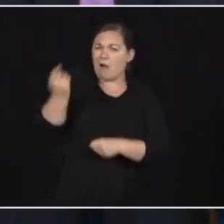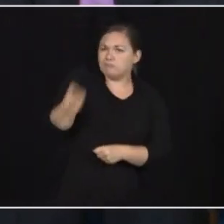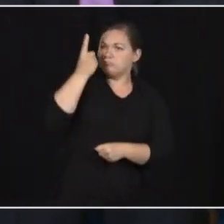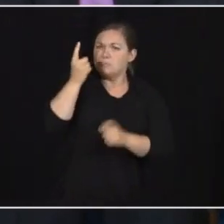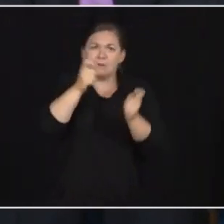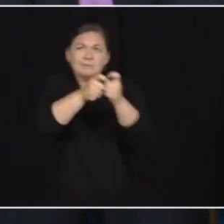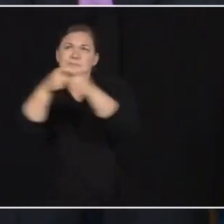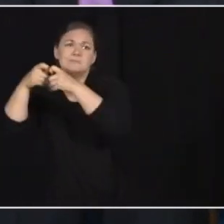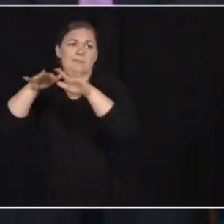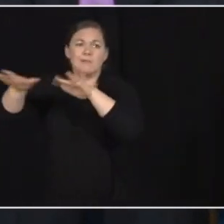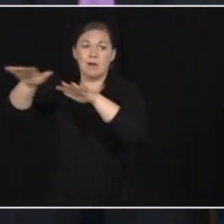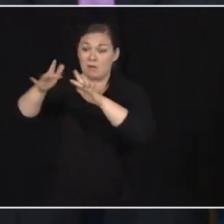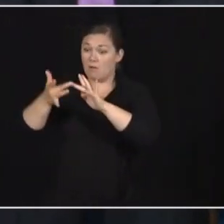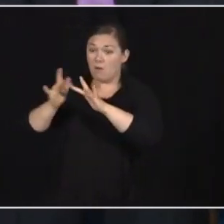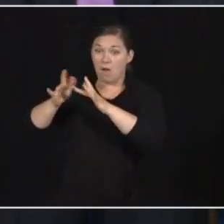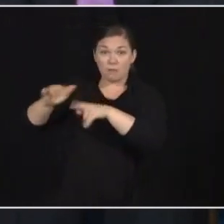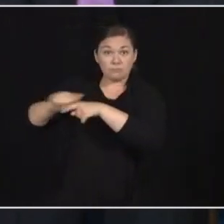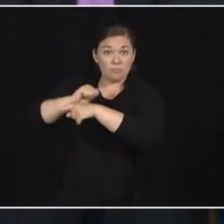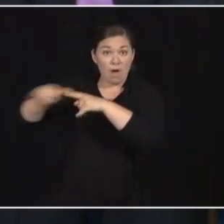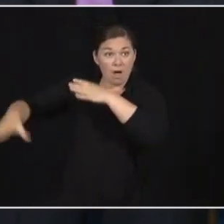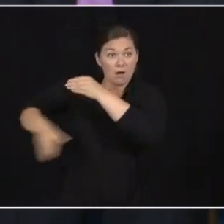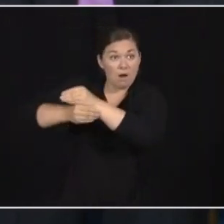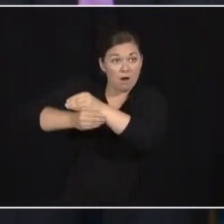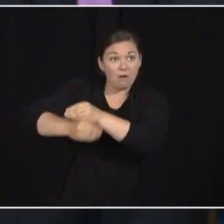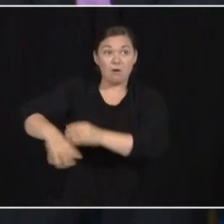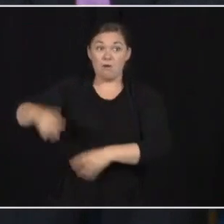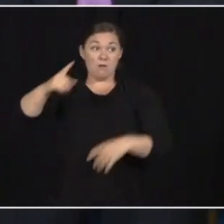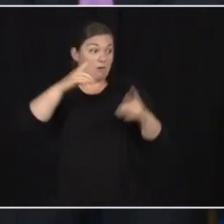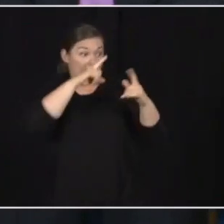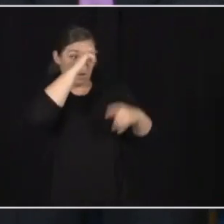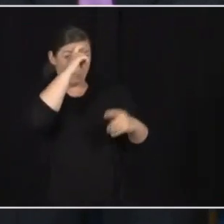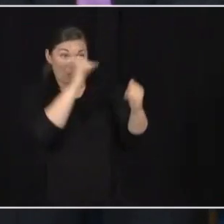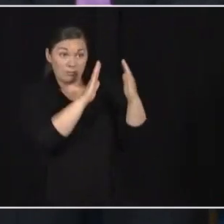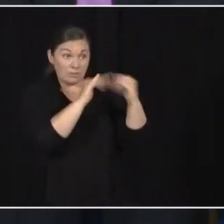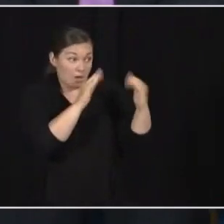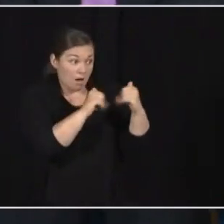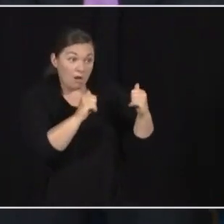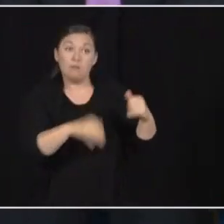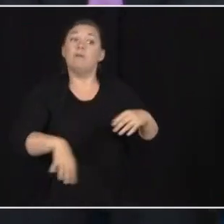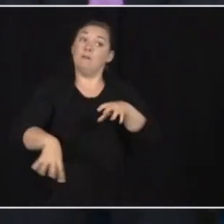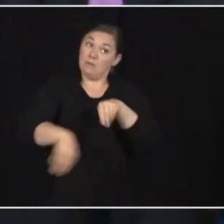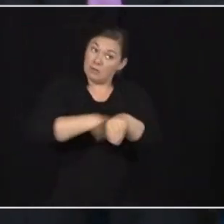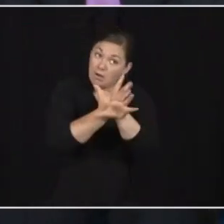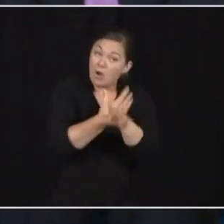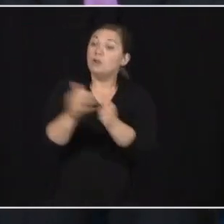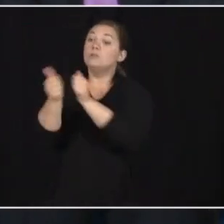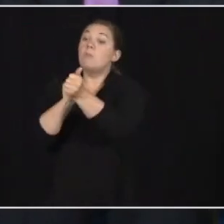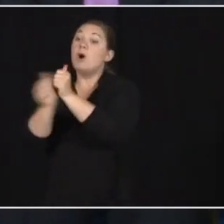They are not just doing online presentations but virtual skills contests and summer camps. Today's announcement is another example on how